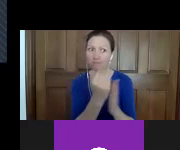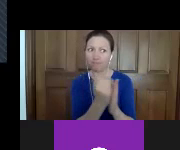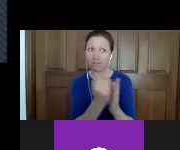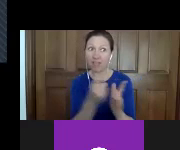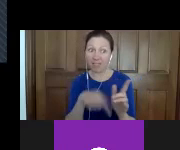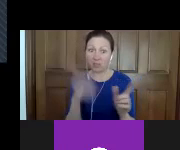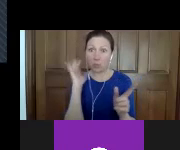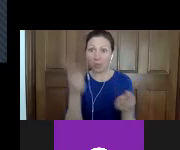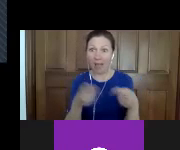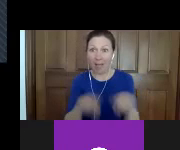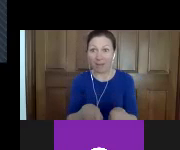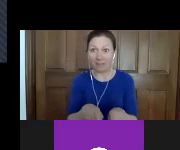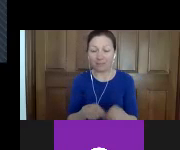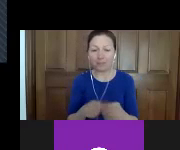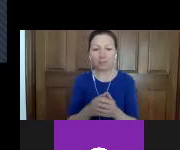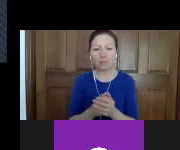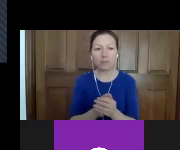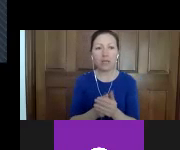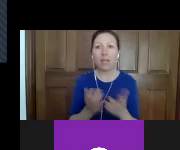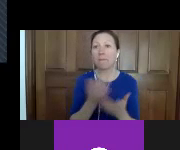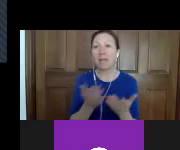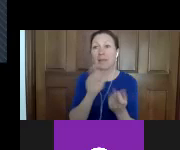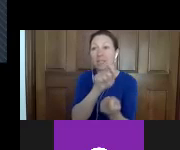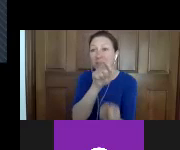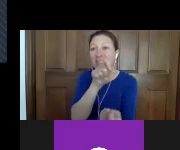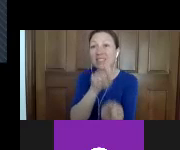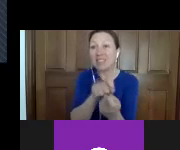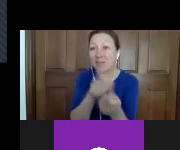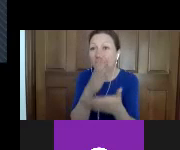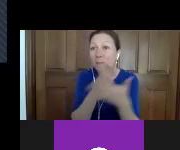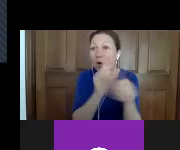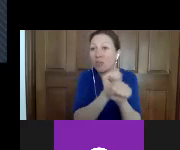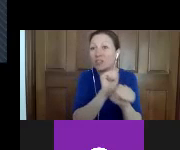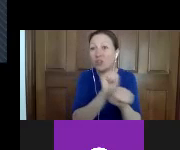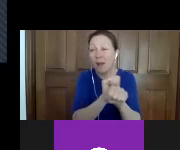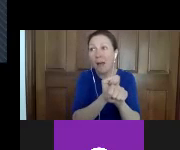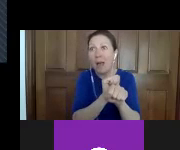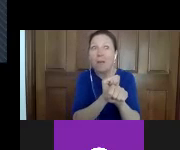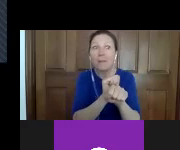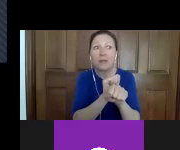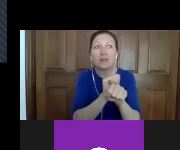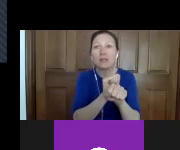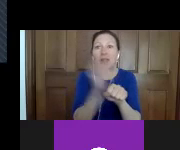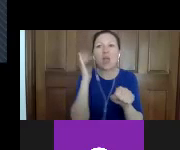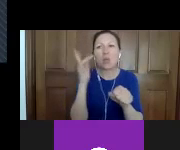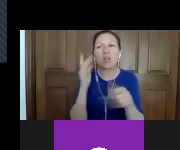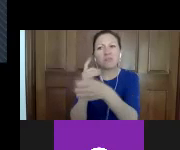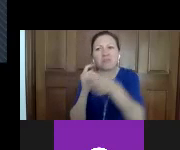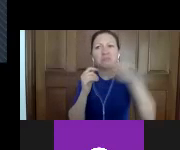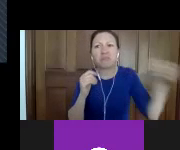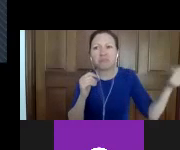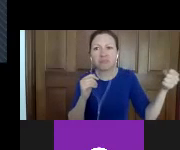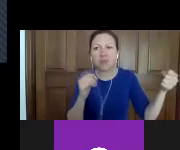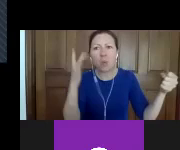away because it poses a undue risk, a threat to you or to your fellow coworkers.